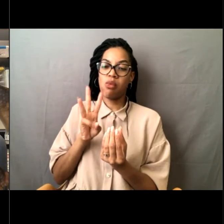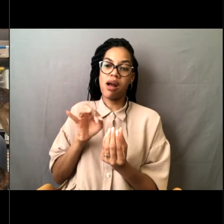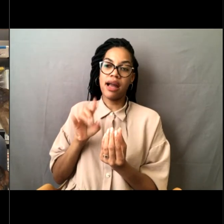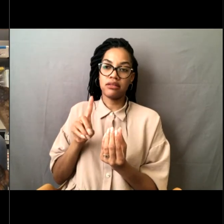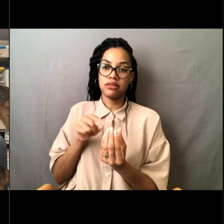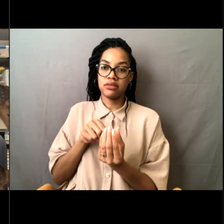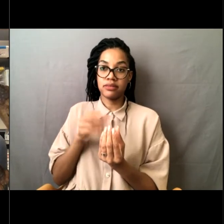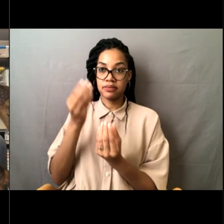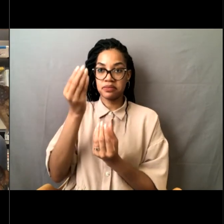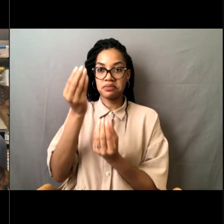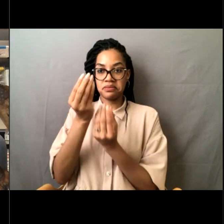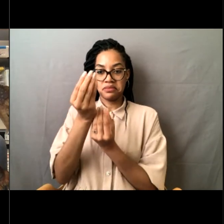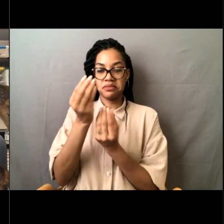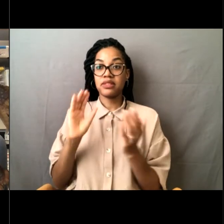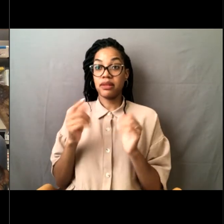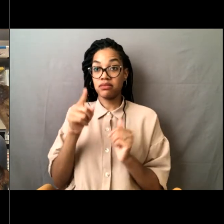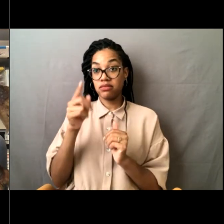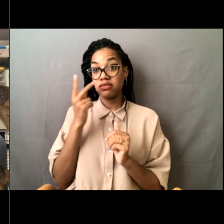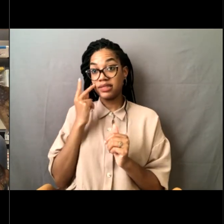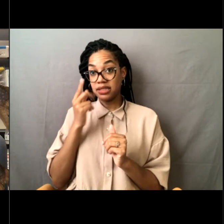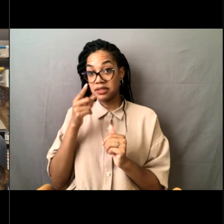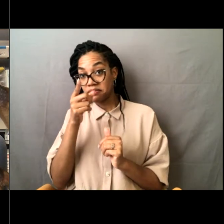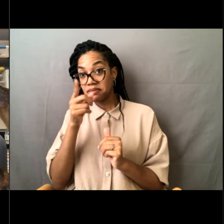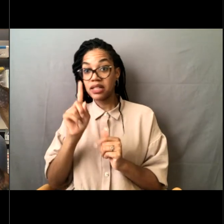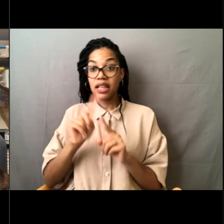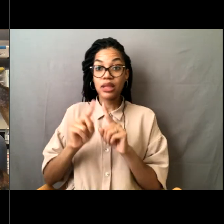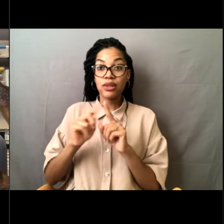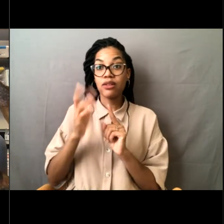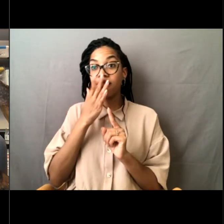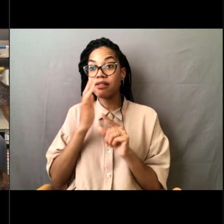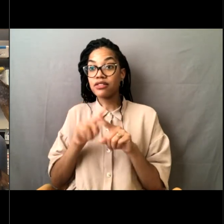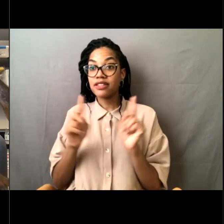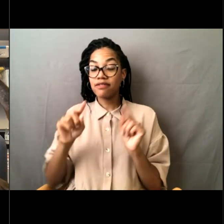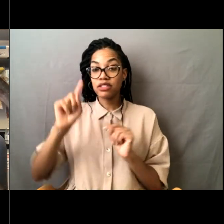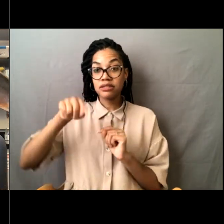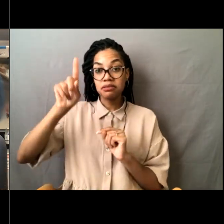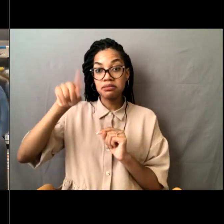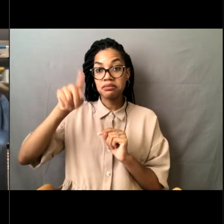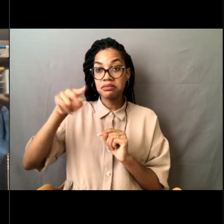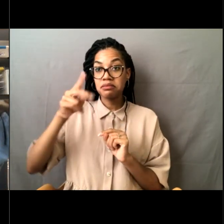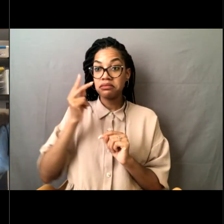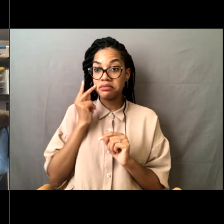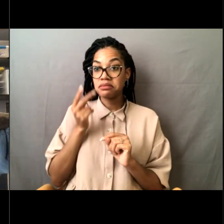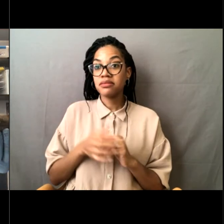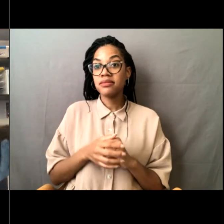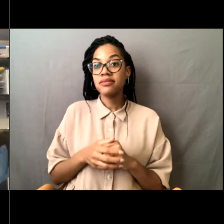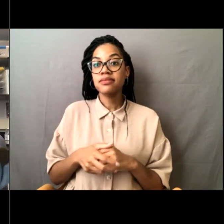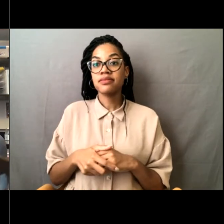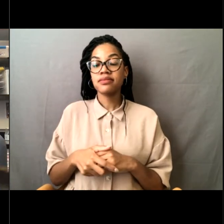And you can kind of see that there is a little bit of color, a little bit of color differentiation, but not much.